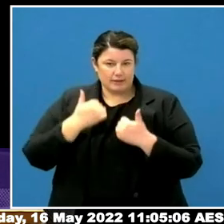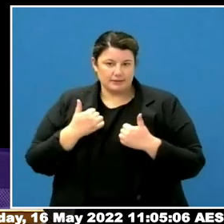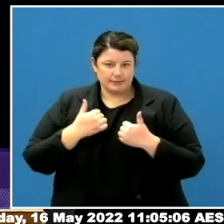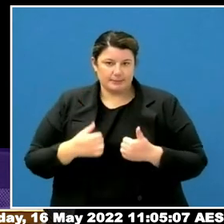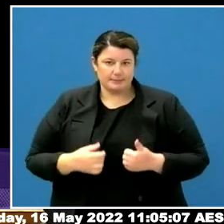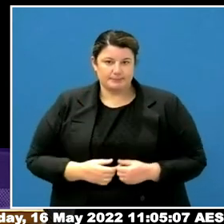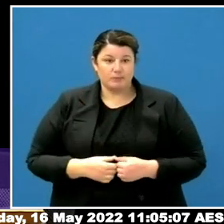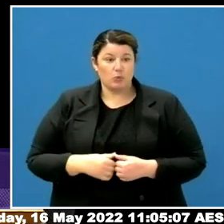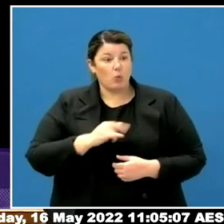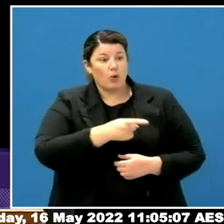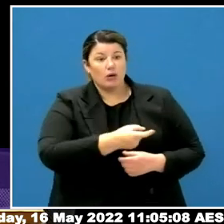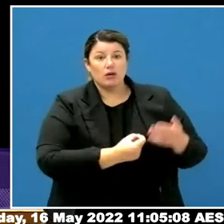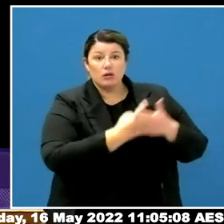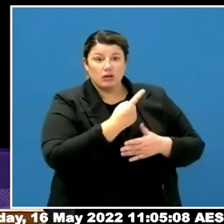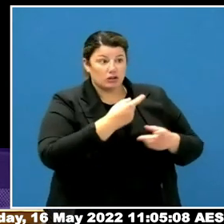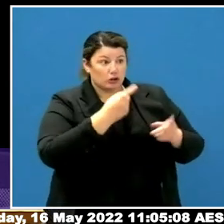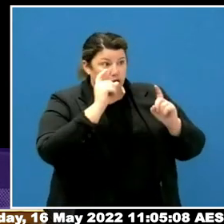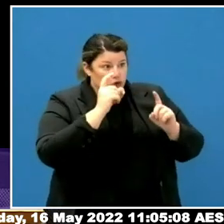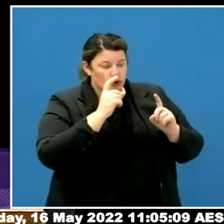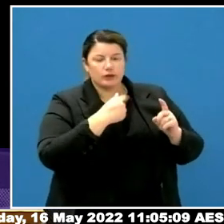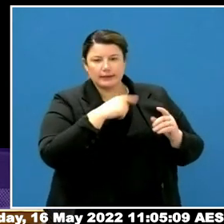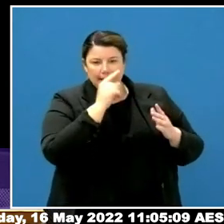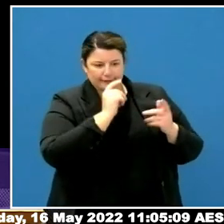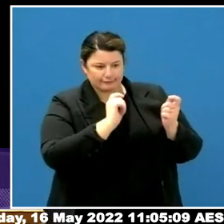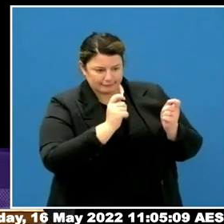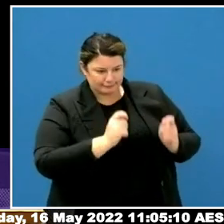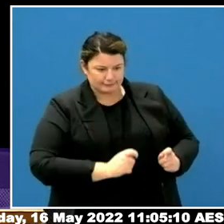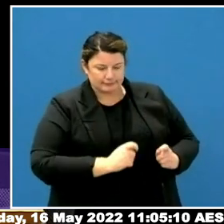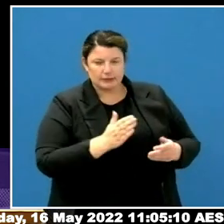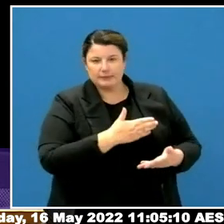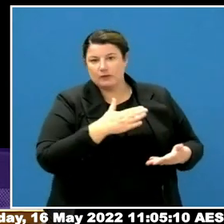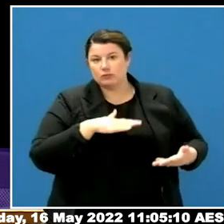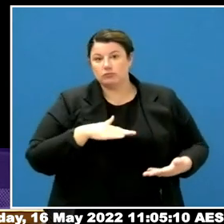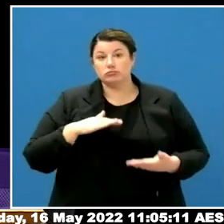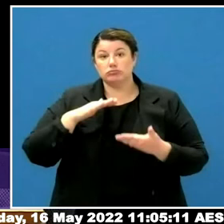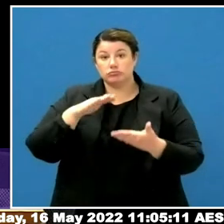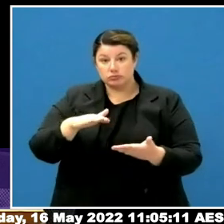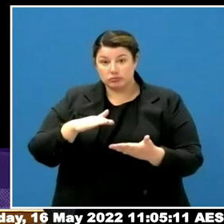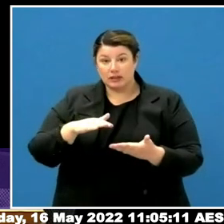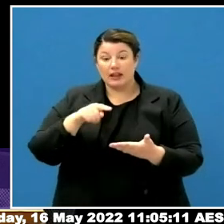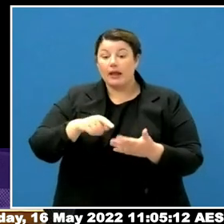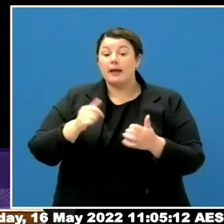relevant party. All this will occur prior to the public release of the documents.